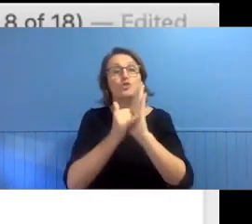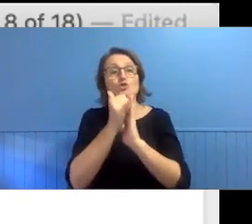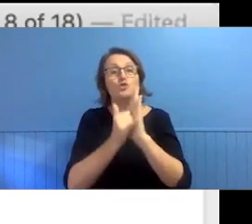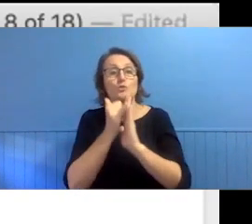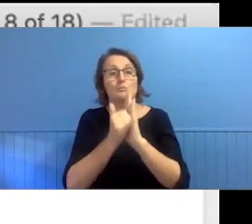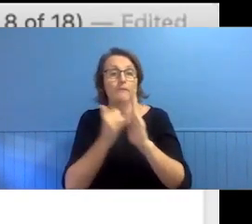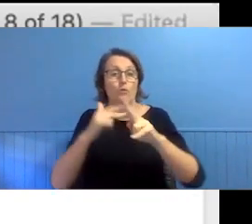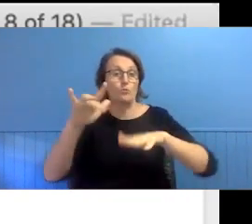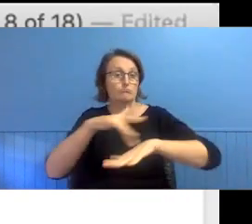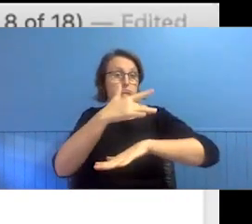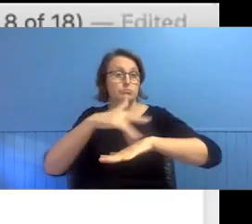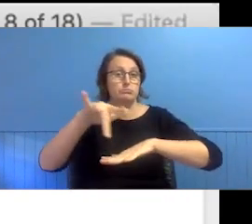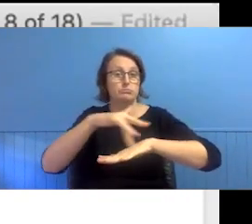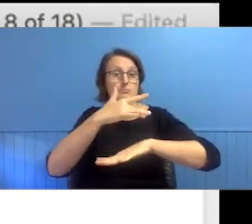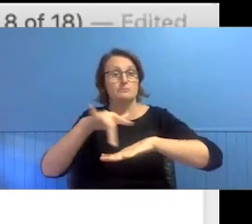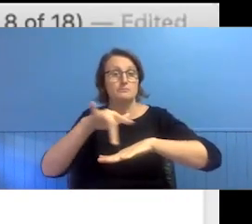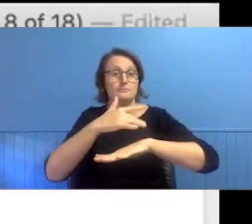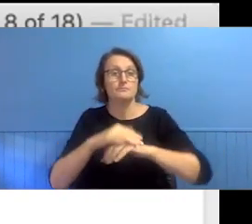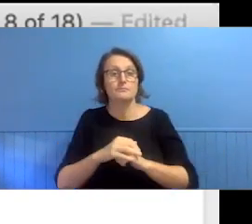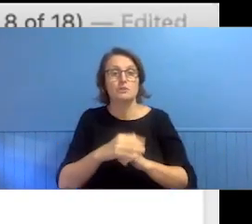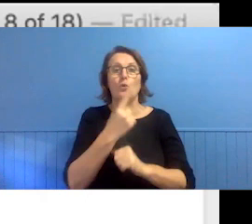one man, two governors and three actors on stage performing that